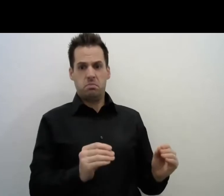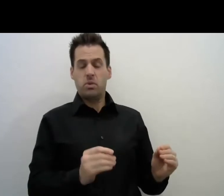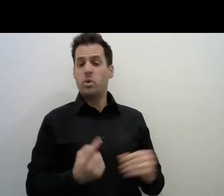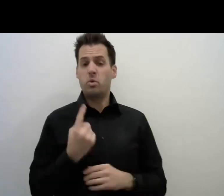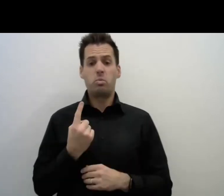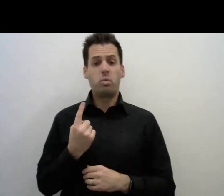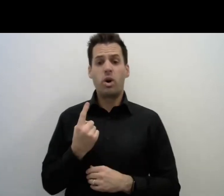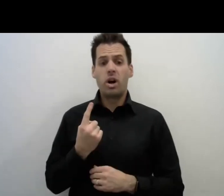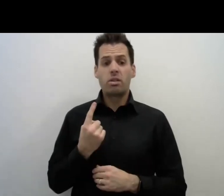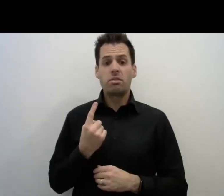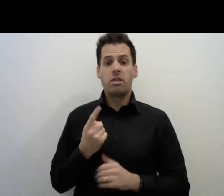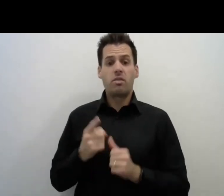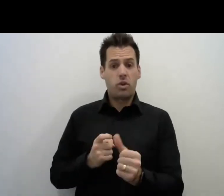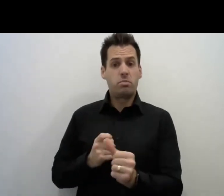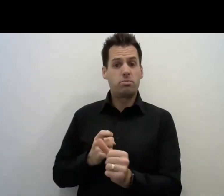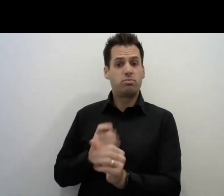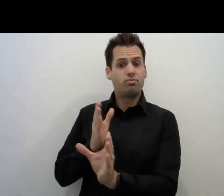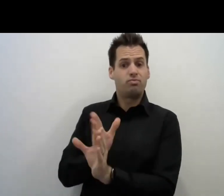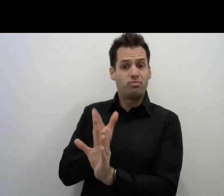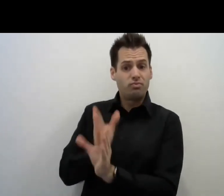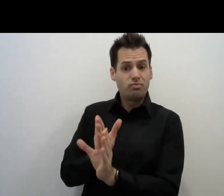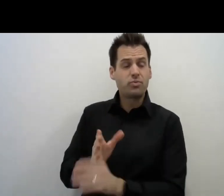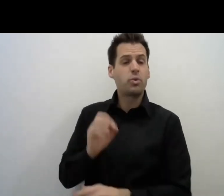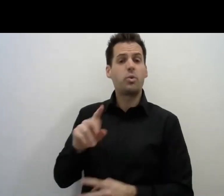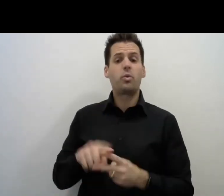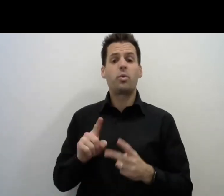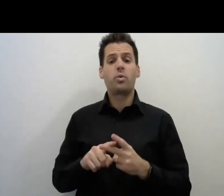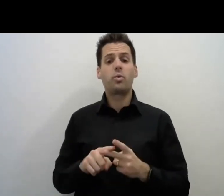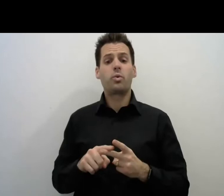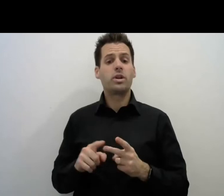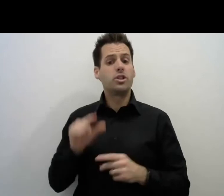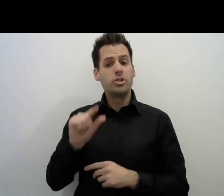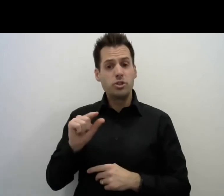is from my psychologist and my gp which isn't a letter that i carry around with